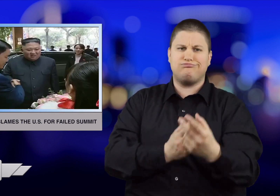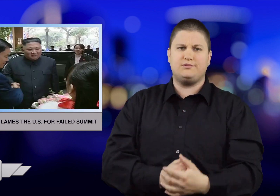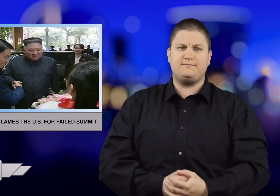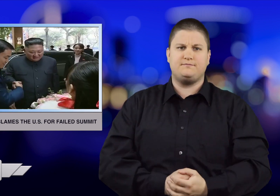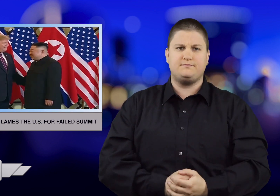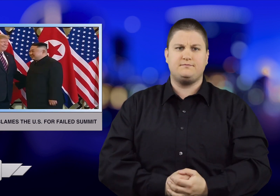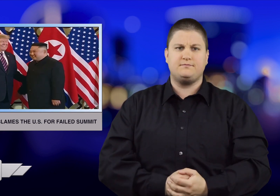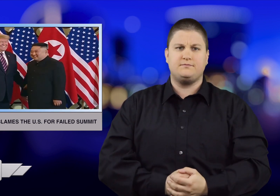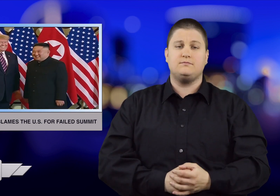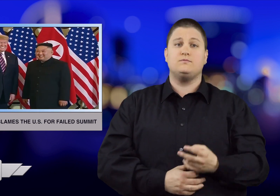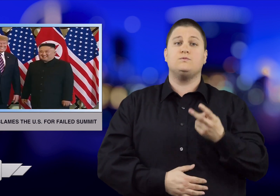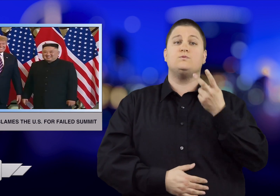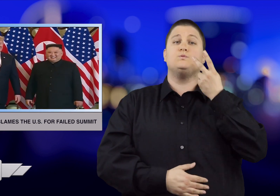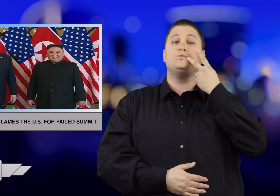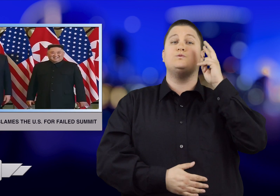Kim Jong-Un.